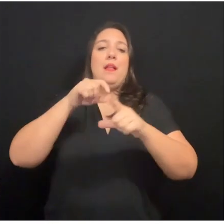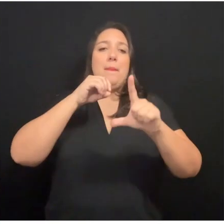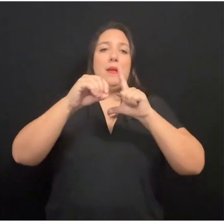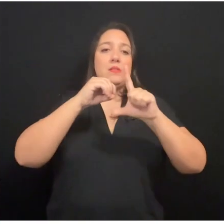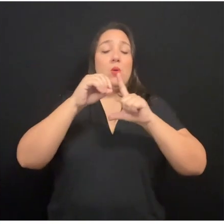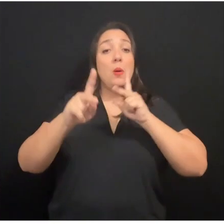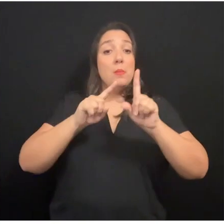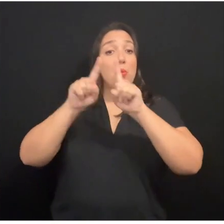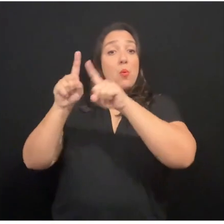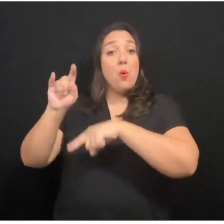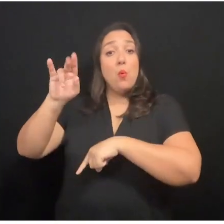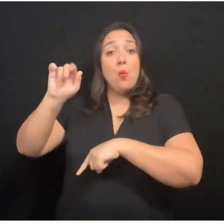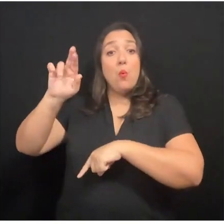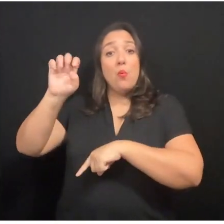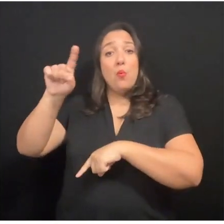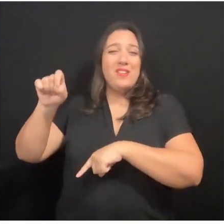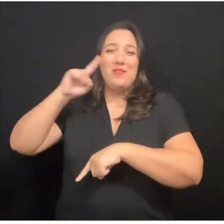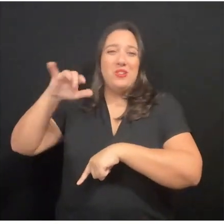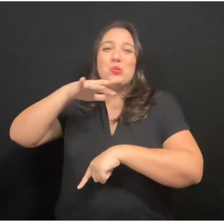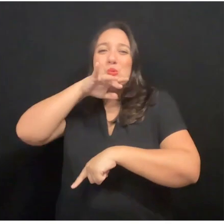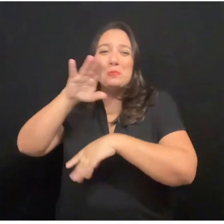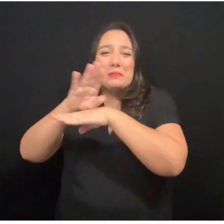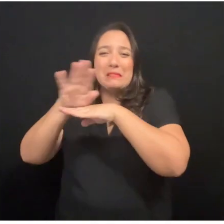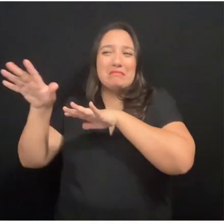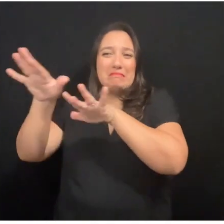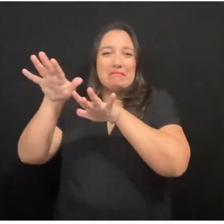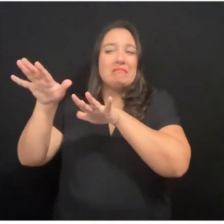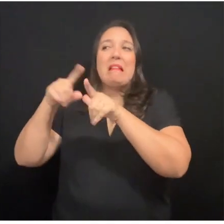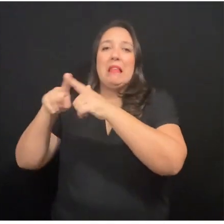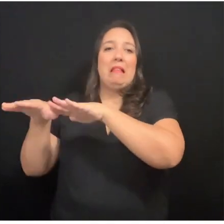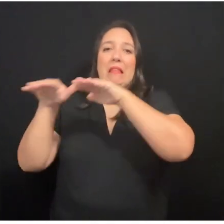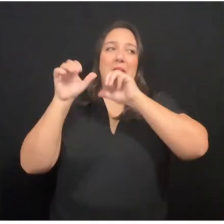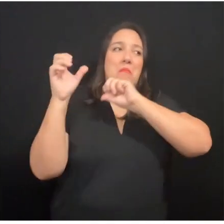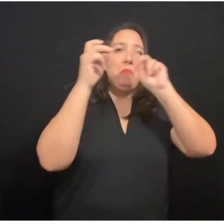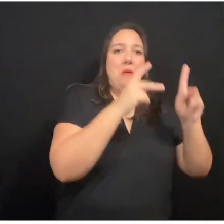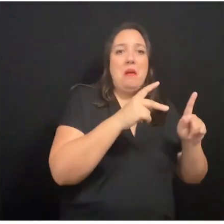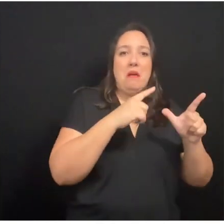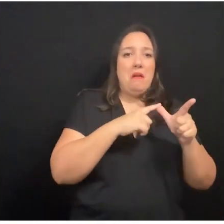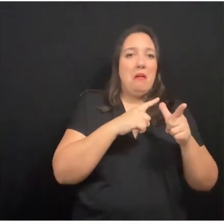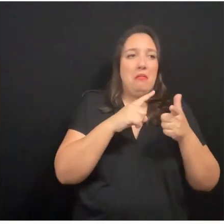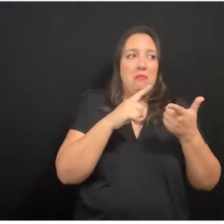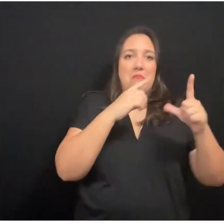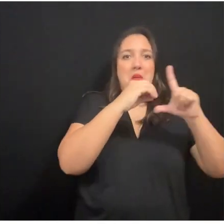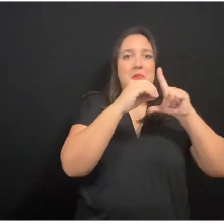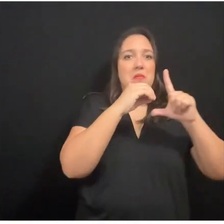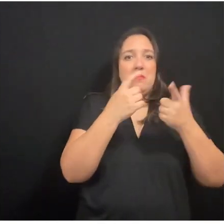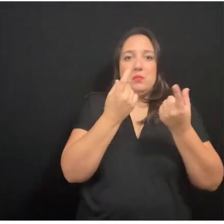People go to Juarez to do their dirty business and then come back to El Paso and they just